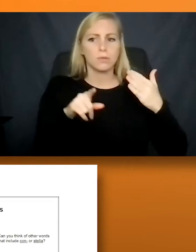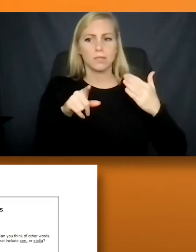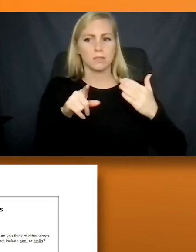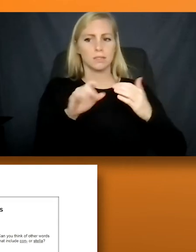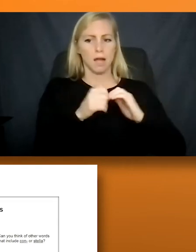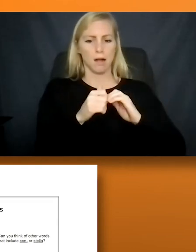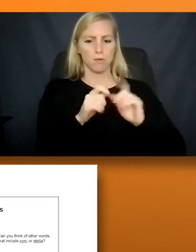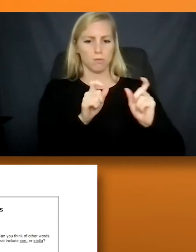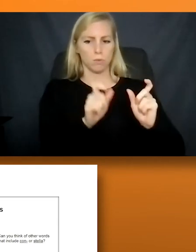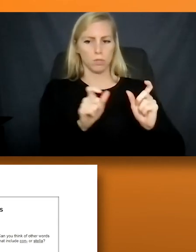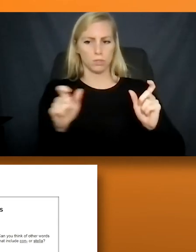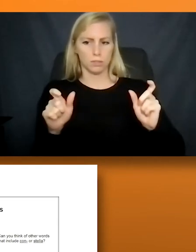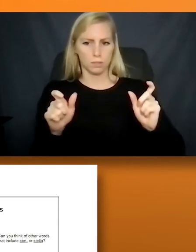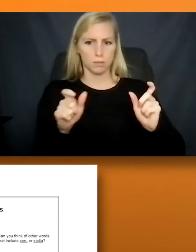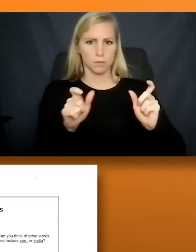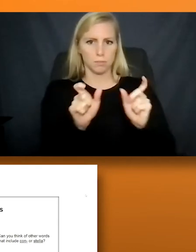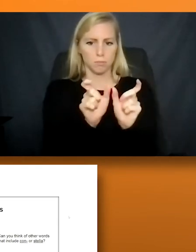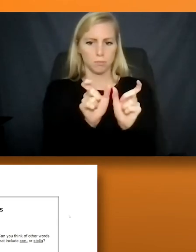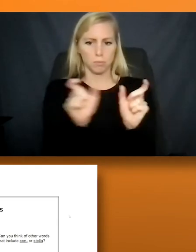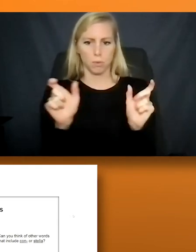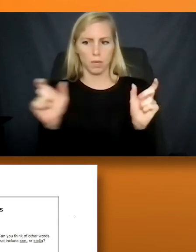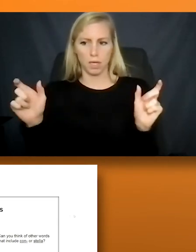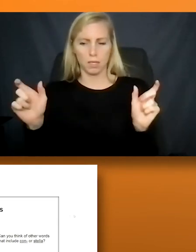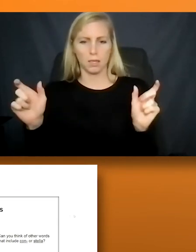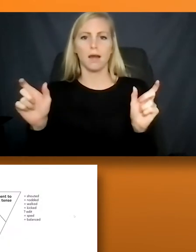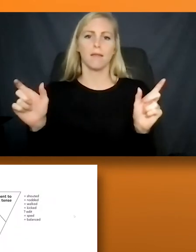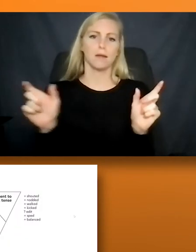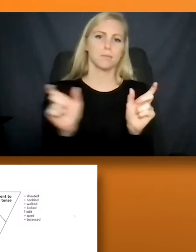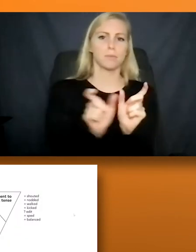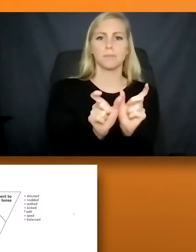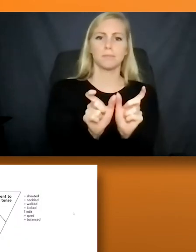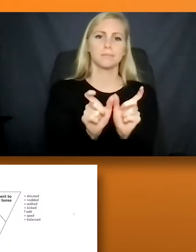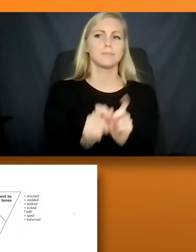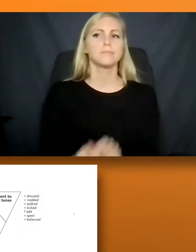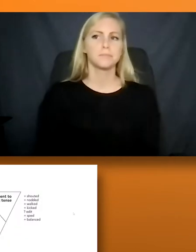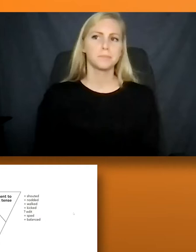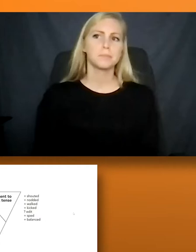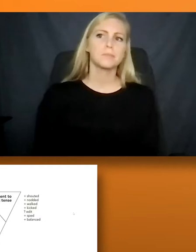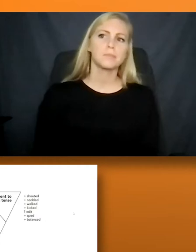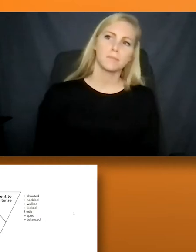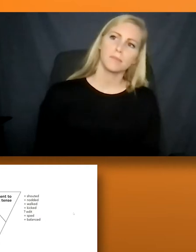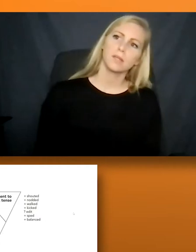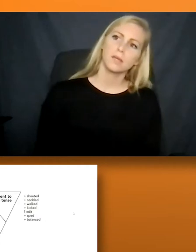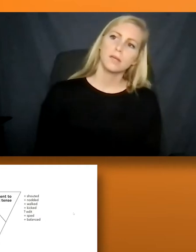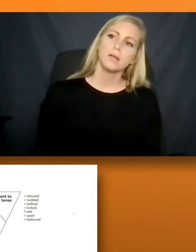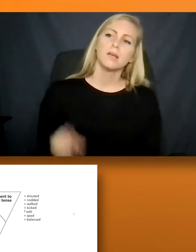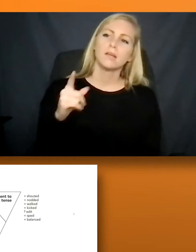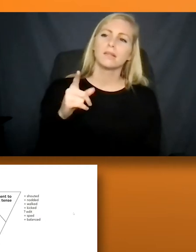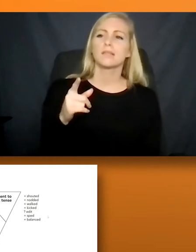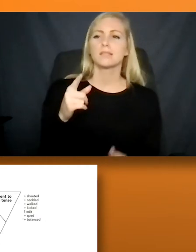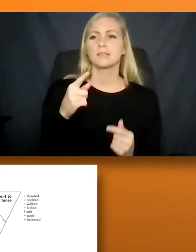and put together in the English language. You also can do something like this, which is a graphic organizer,